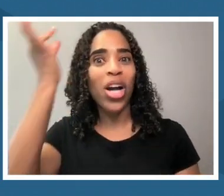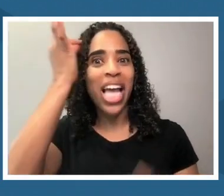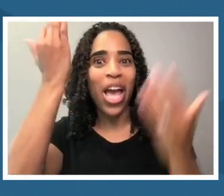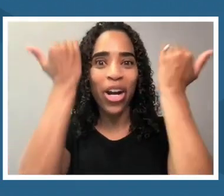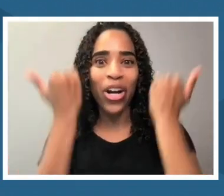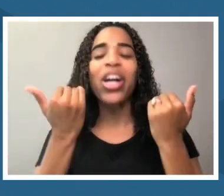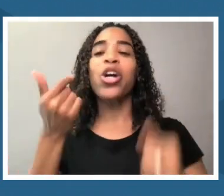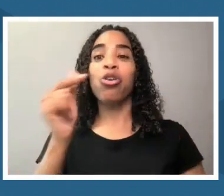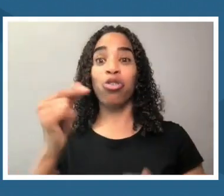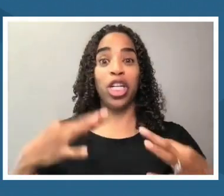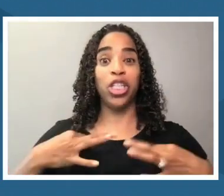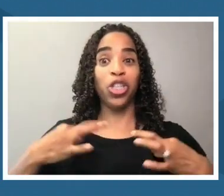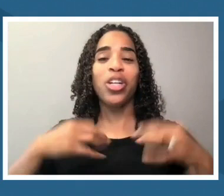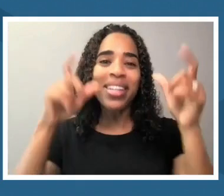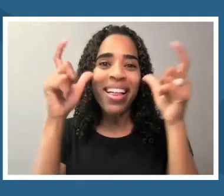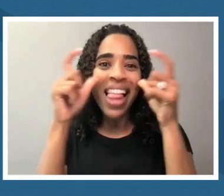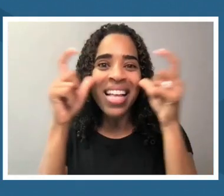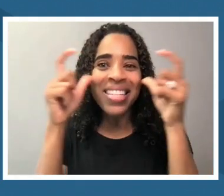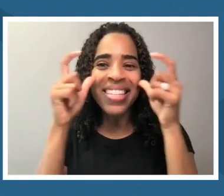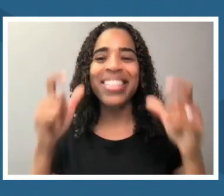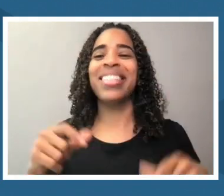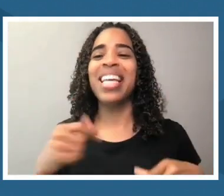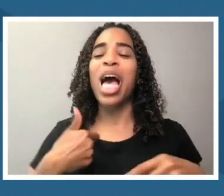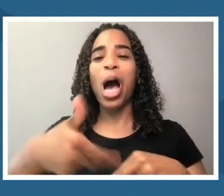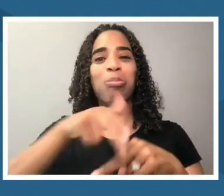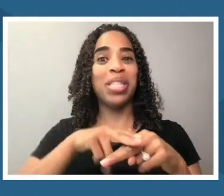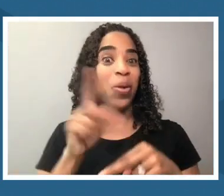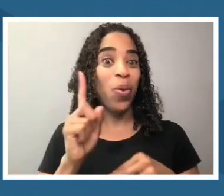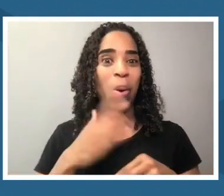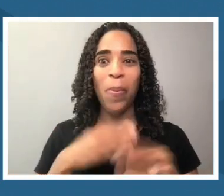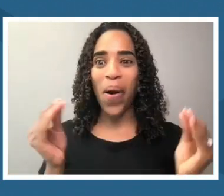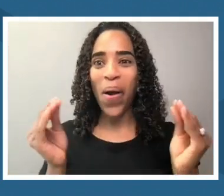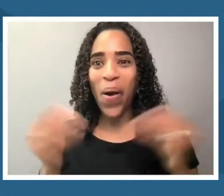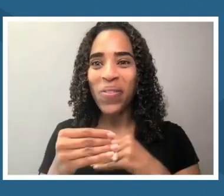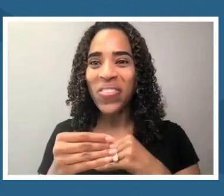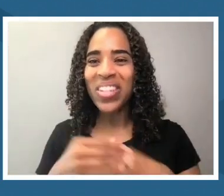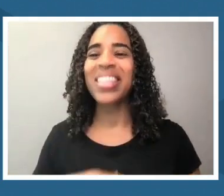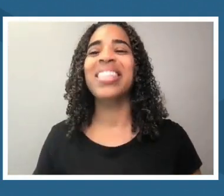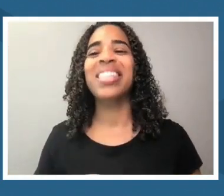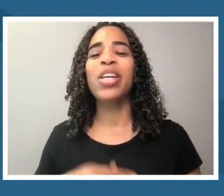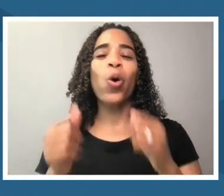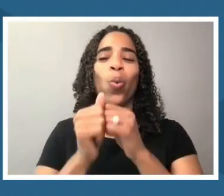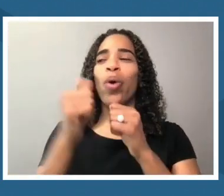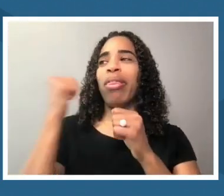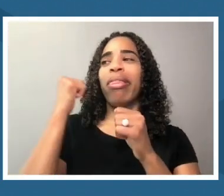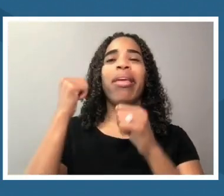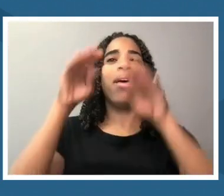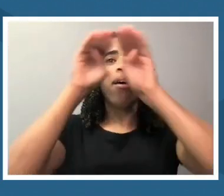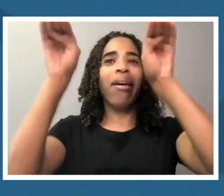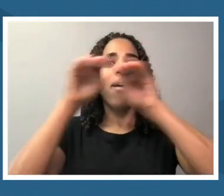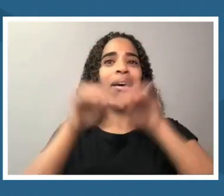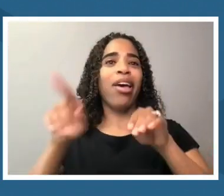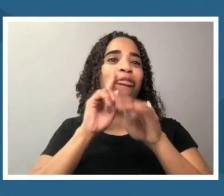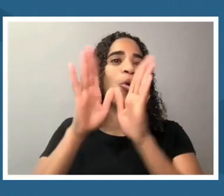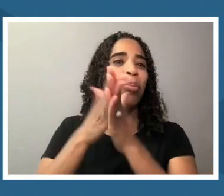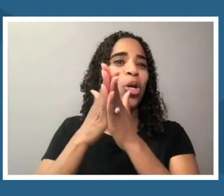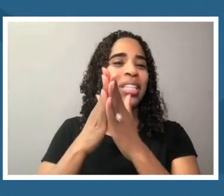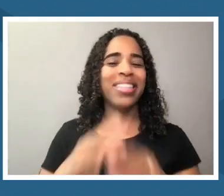and glasses i'm sitting in my office with bookshelves behind me